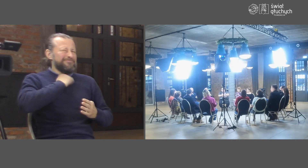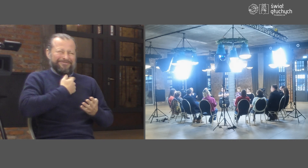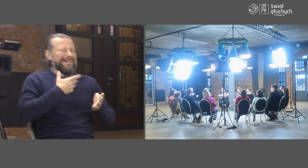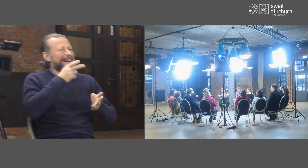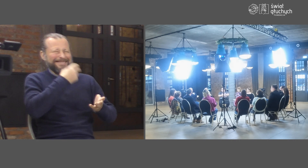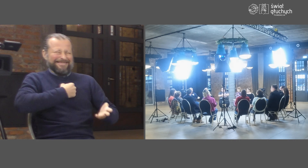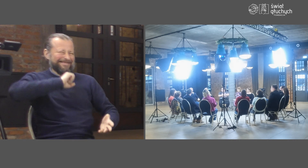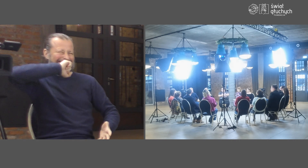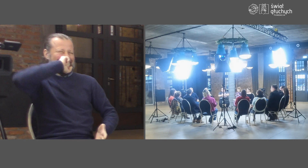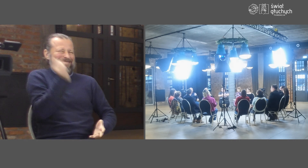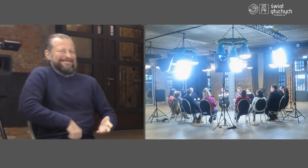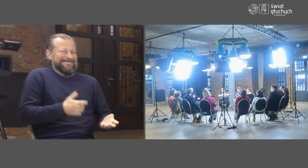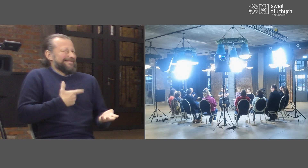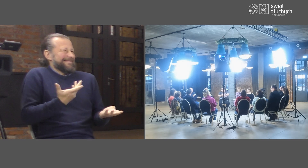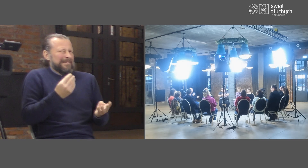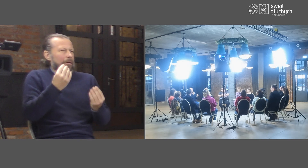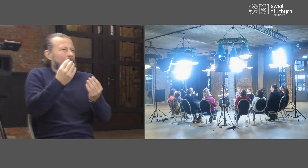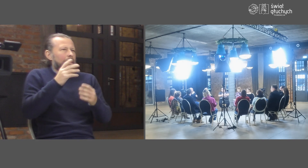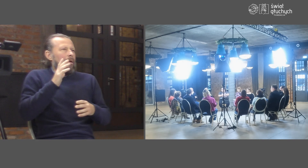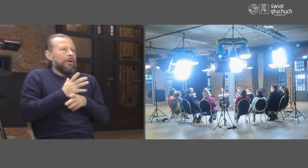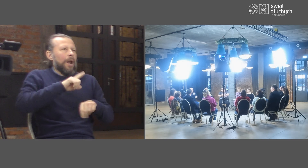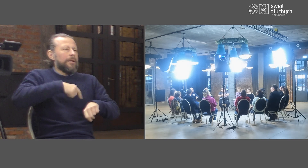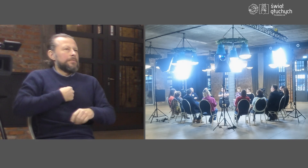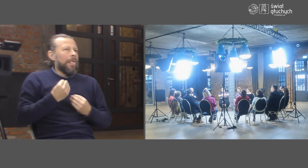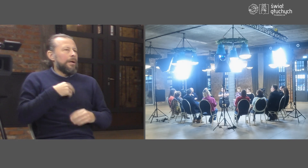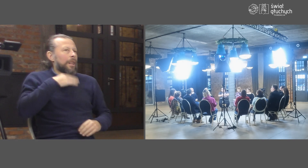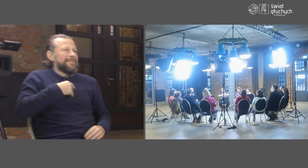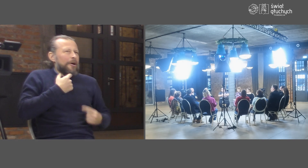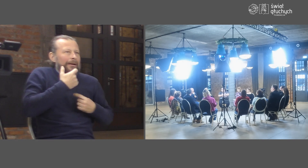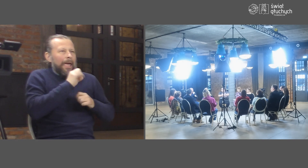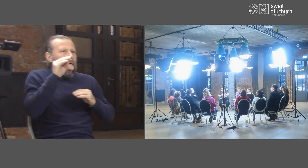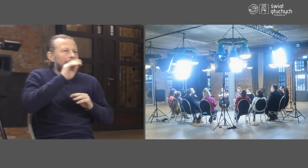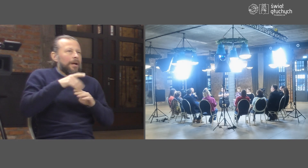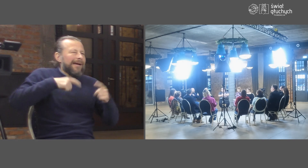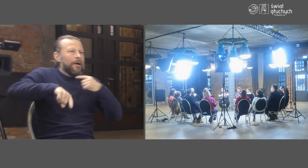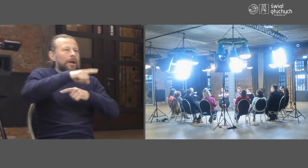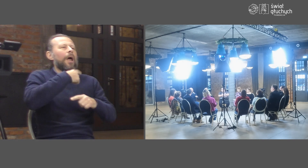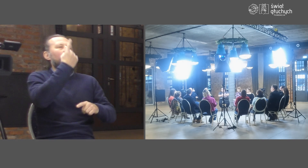I learned to pronounce "R" quite quickly, but the rest of the class had a problem with it. The speech therapist kept trying to help me,